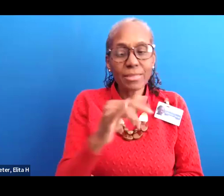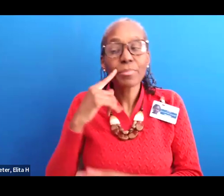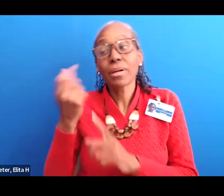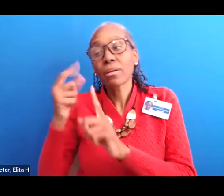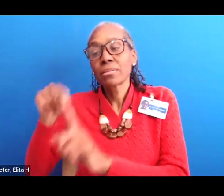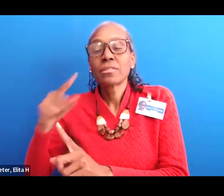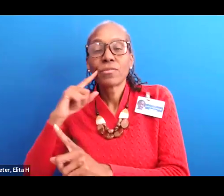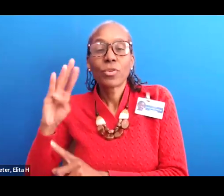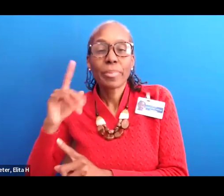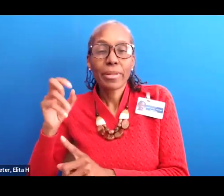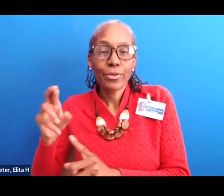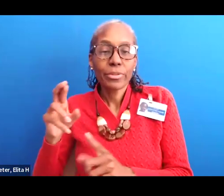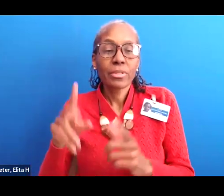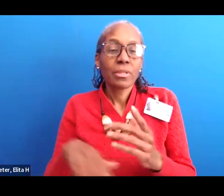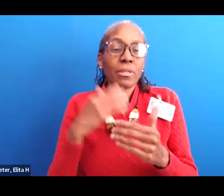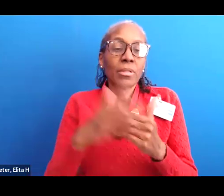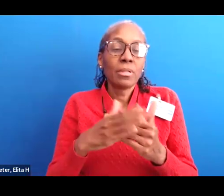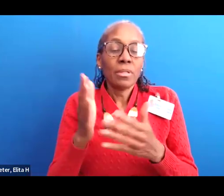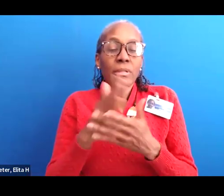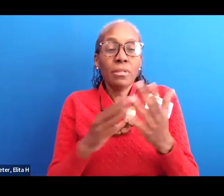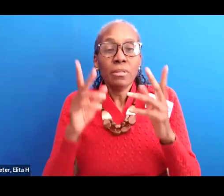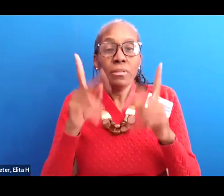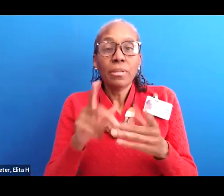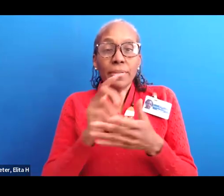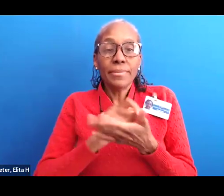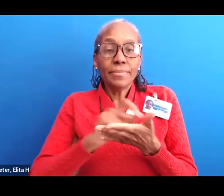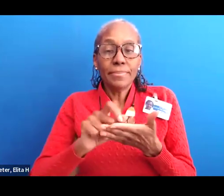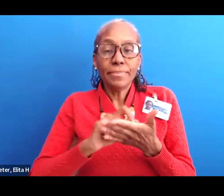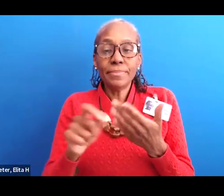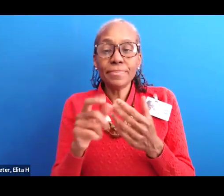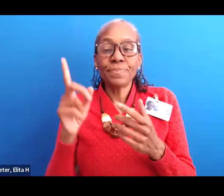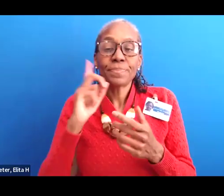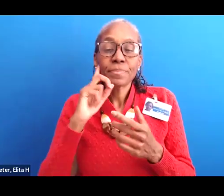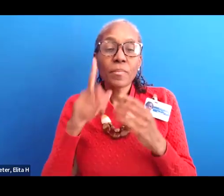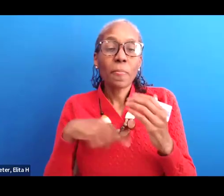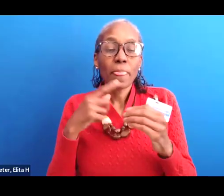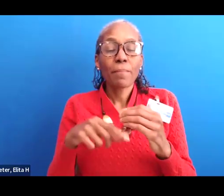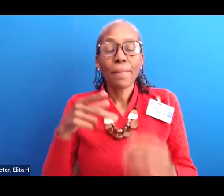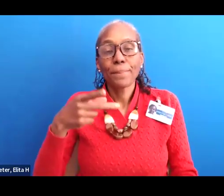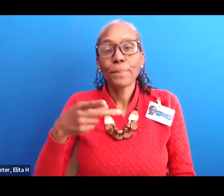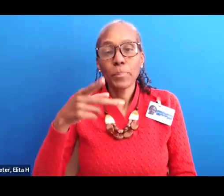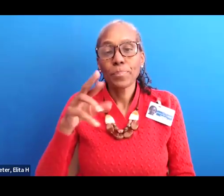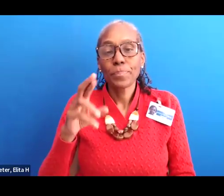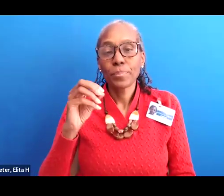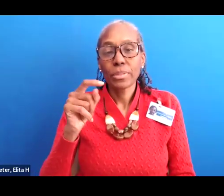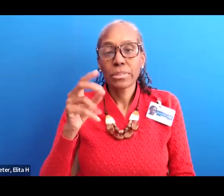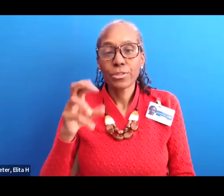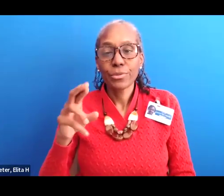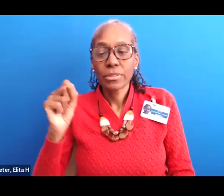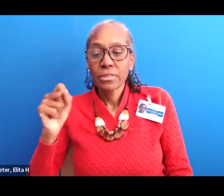Now, the next person who writes in, have you heard of posterior spinal cord syndrome?